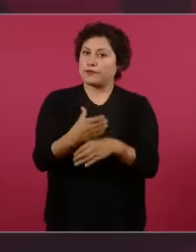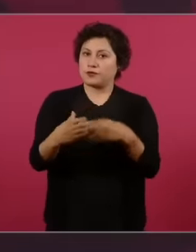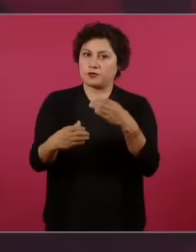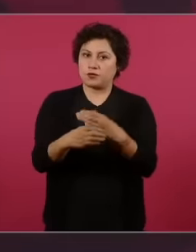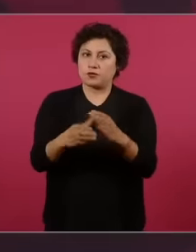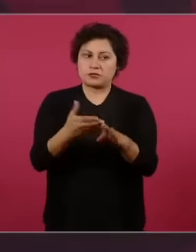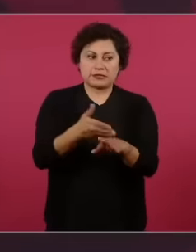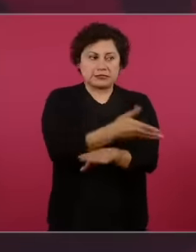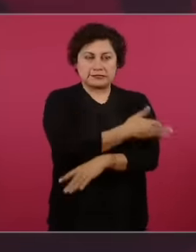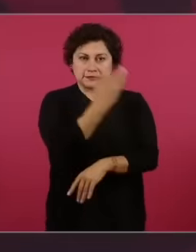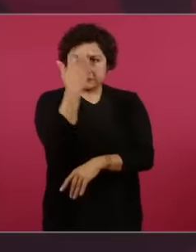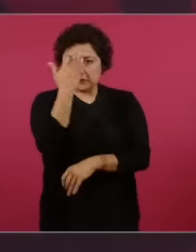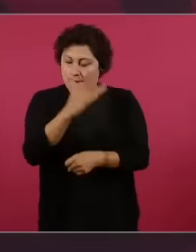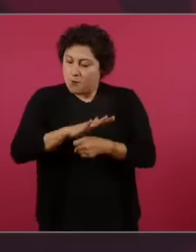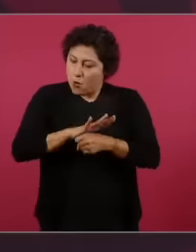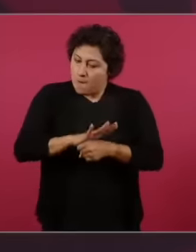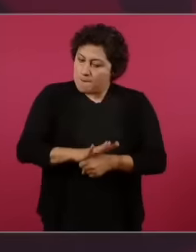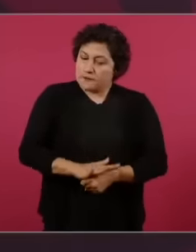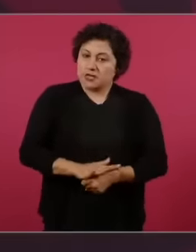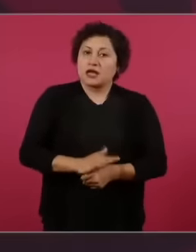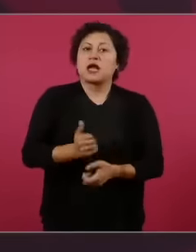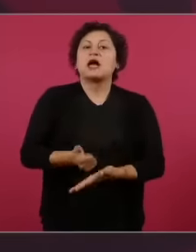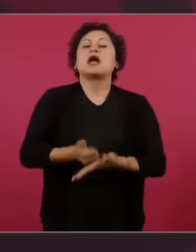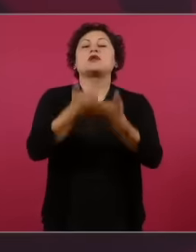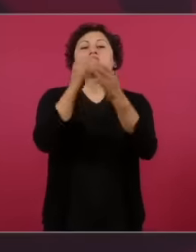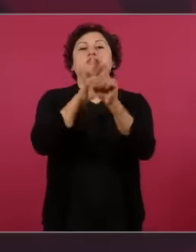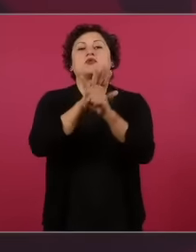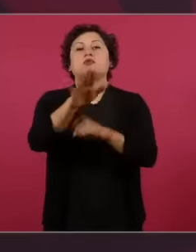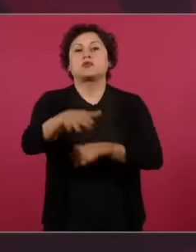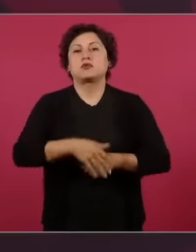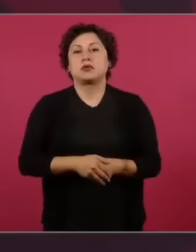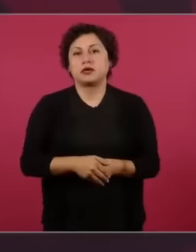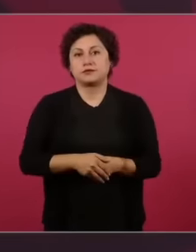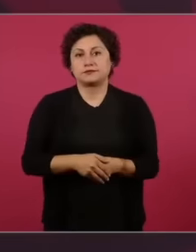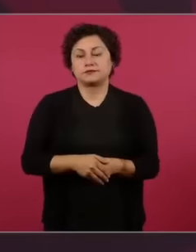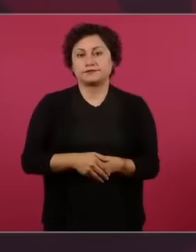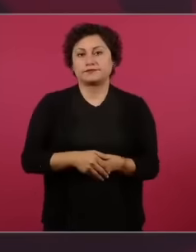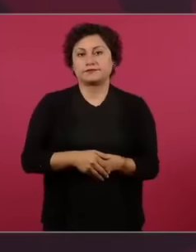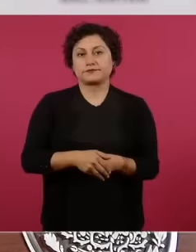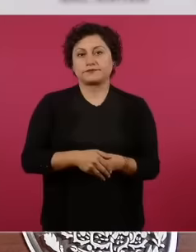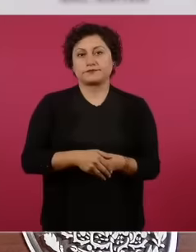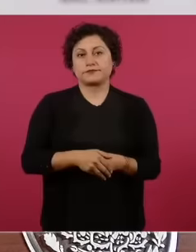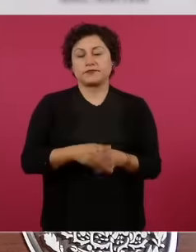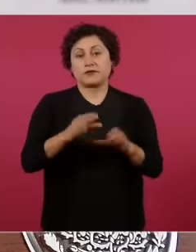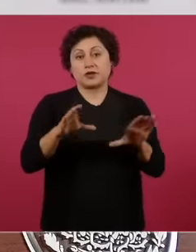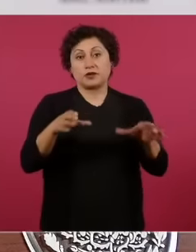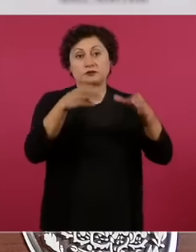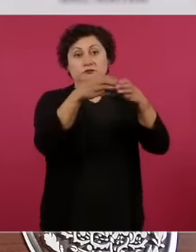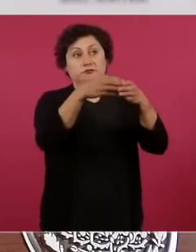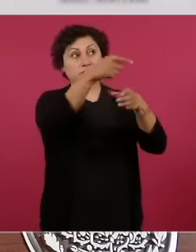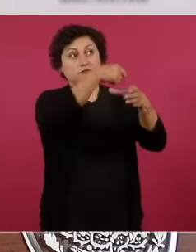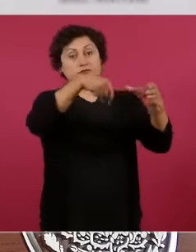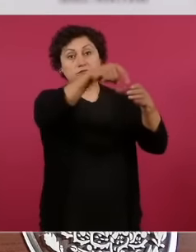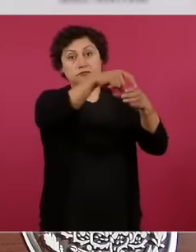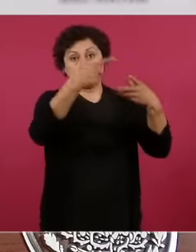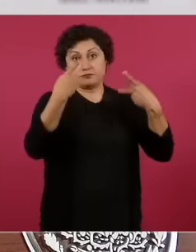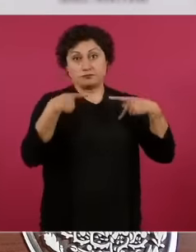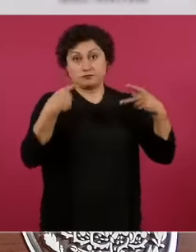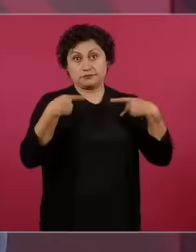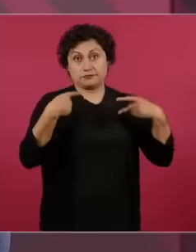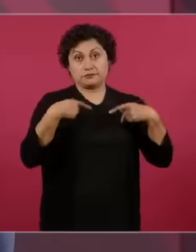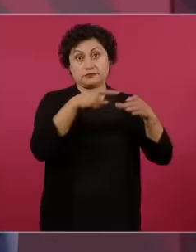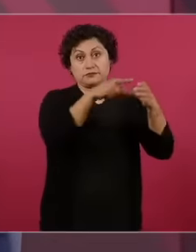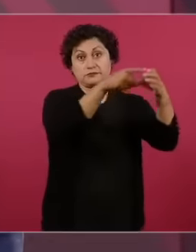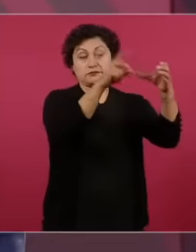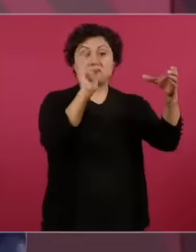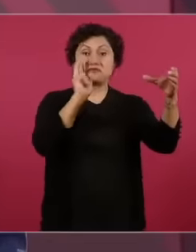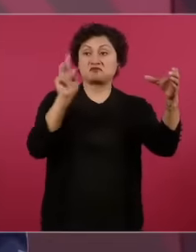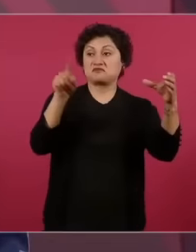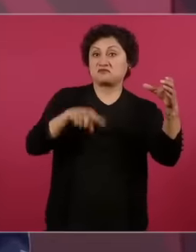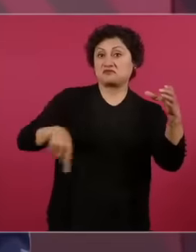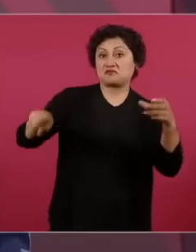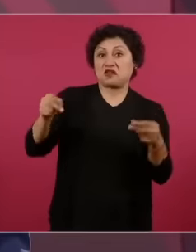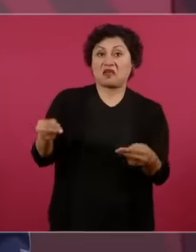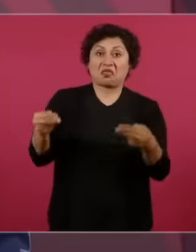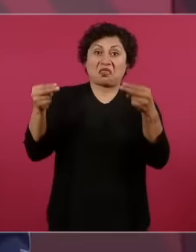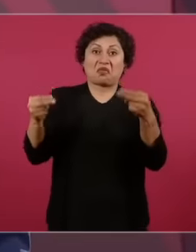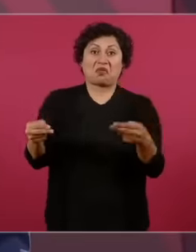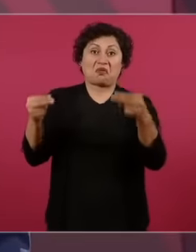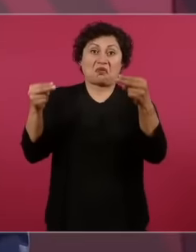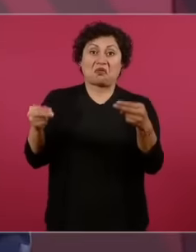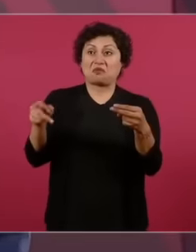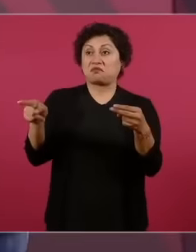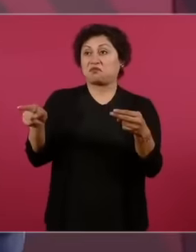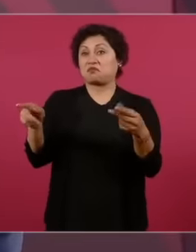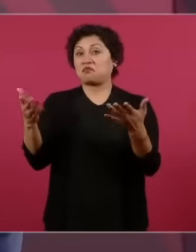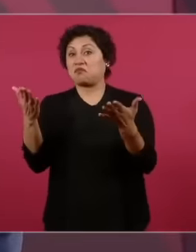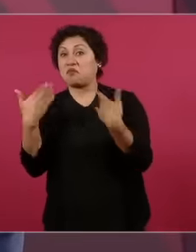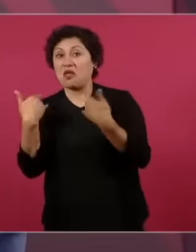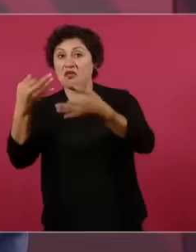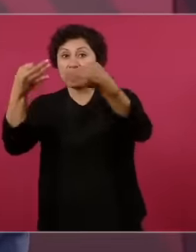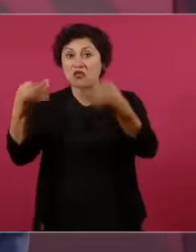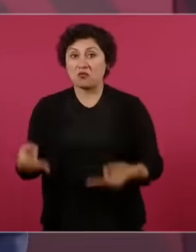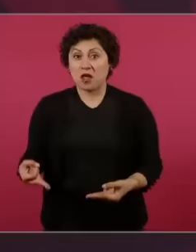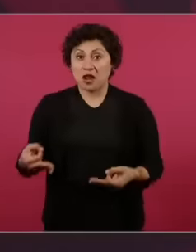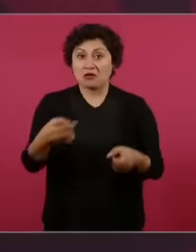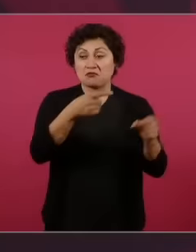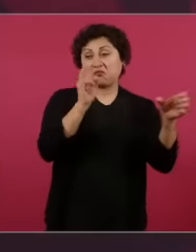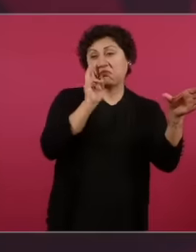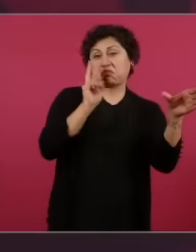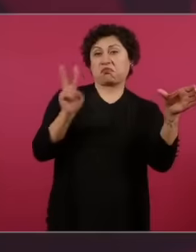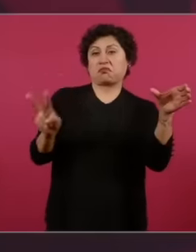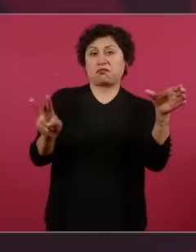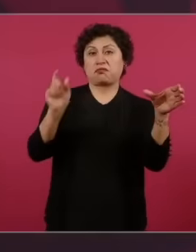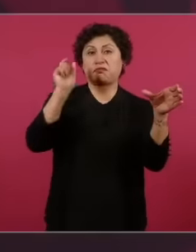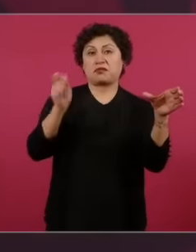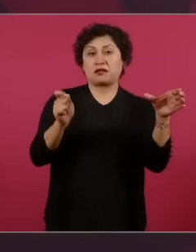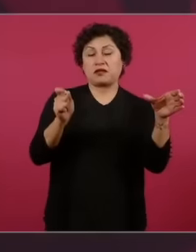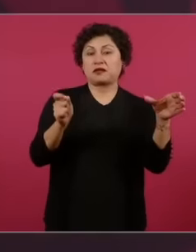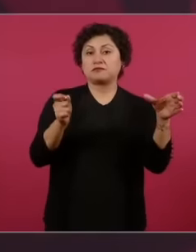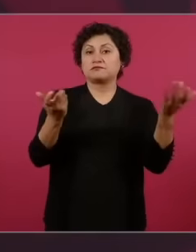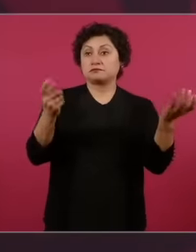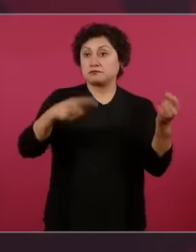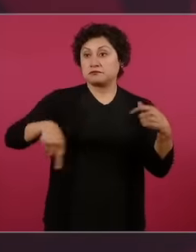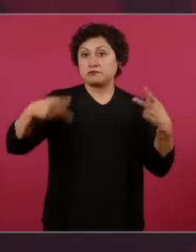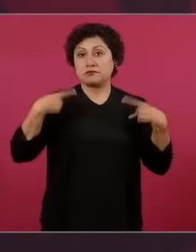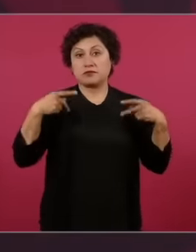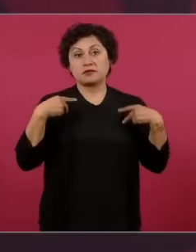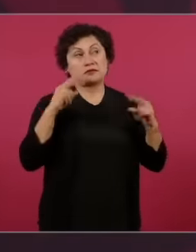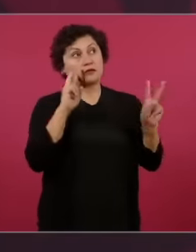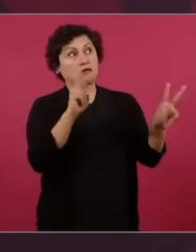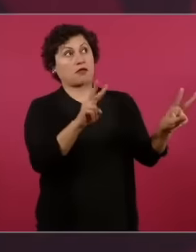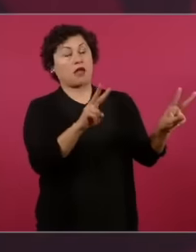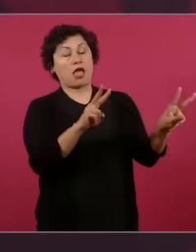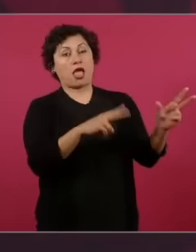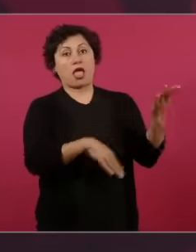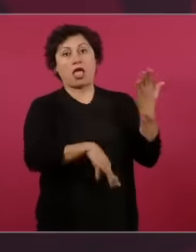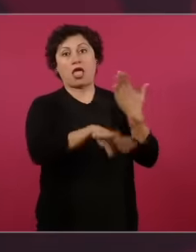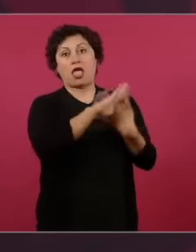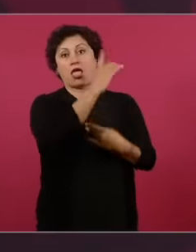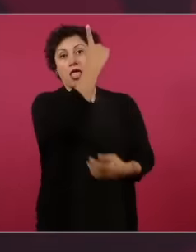what was frowned upon by the oligarchy, the informal economy thanks to that that people saw how